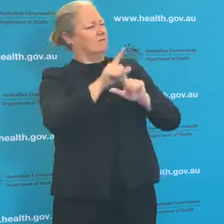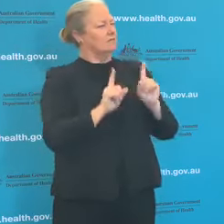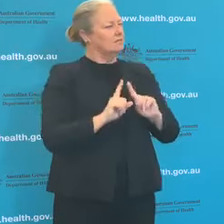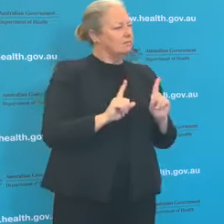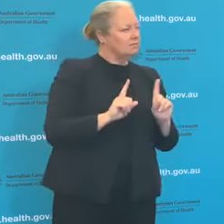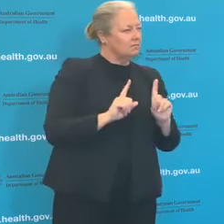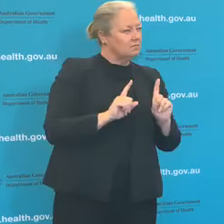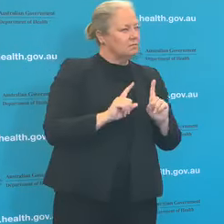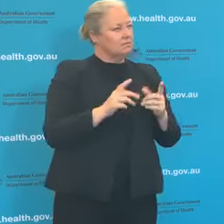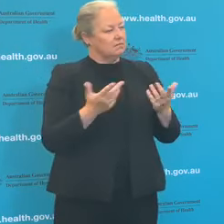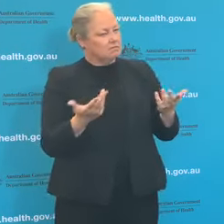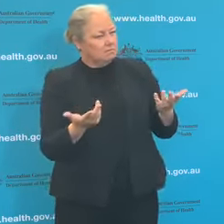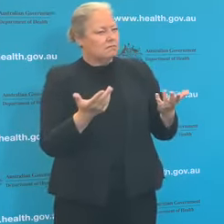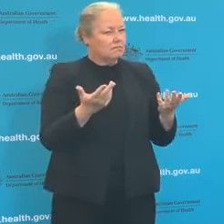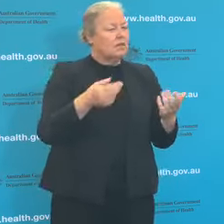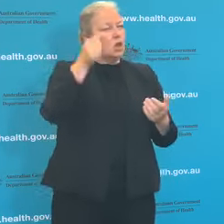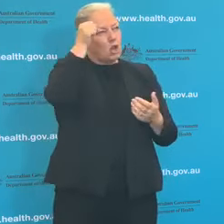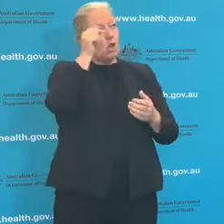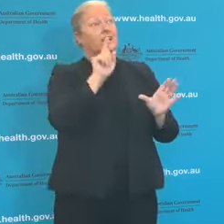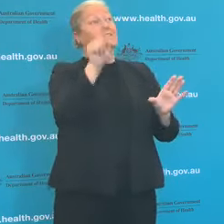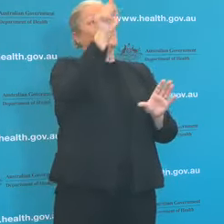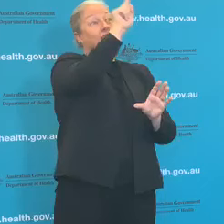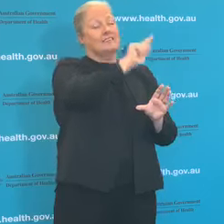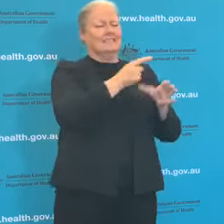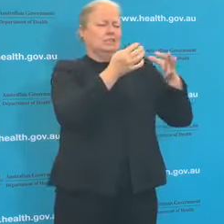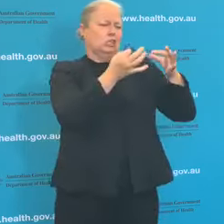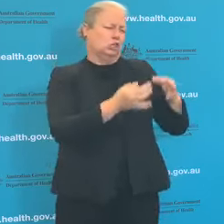because obviously it's their choice, but what would have to happen before that sort of…